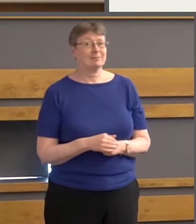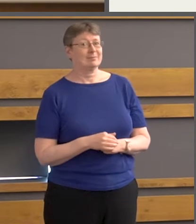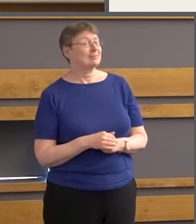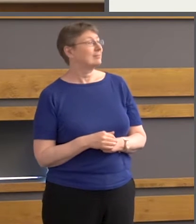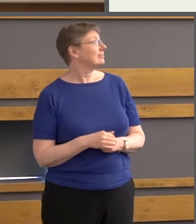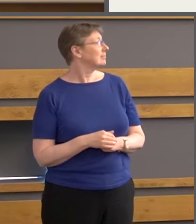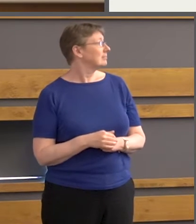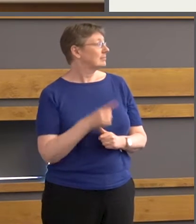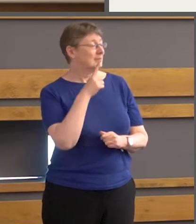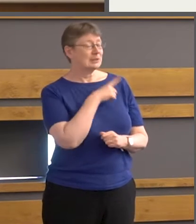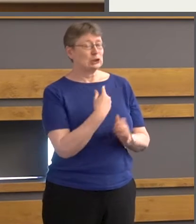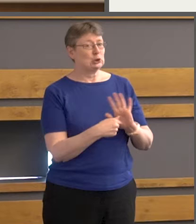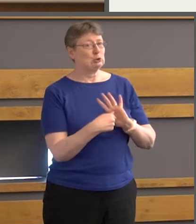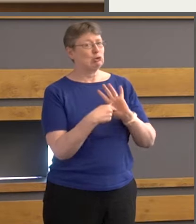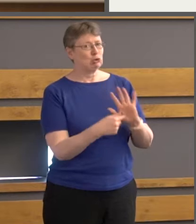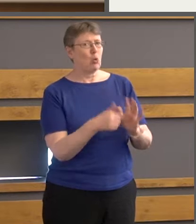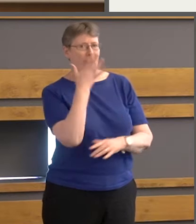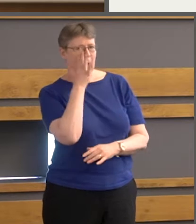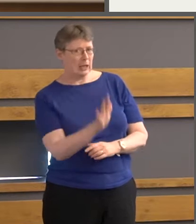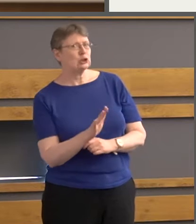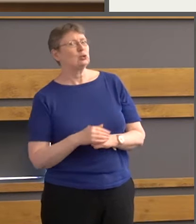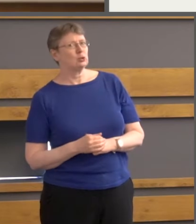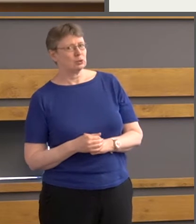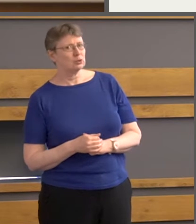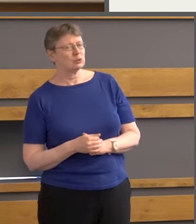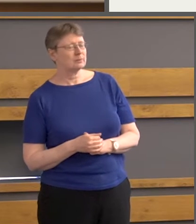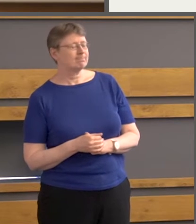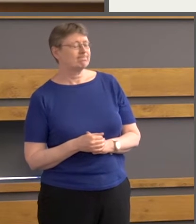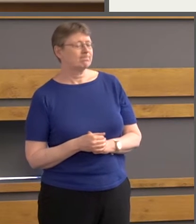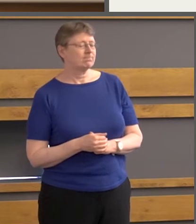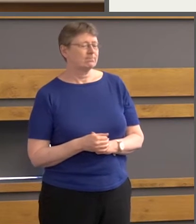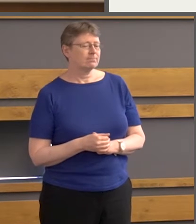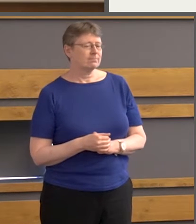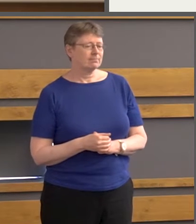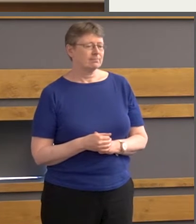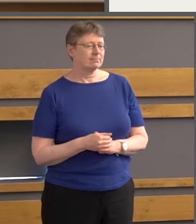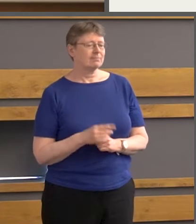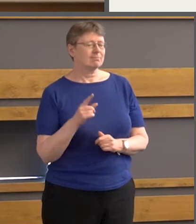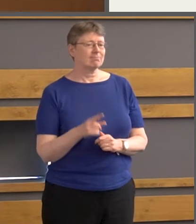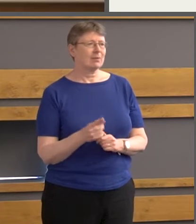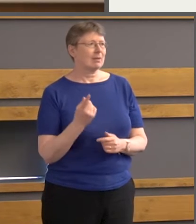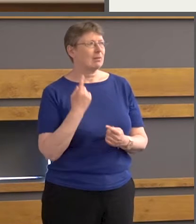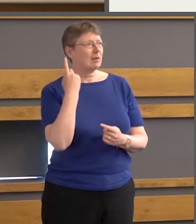This work reveals the colonial attitudes that characterize the jute mill compounds, and asks us to consider our own relationship